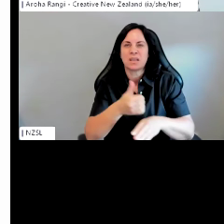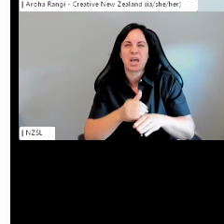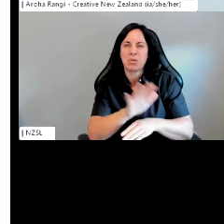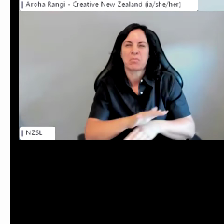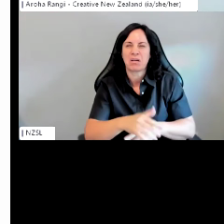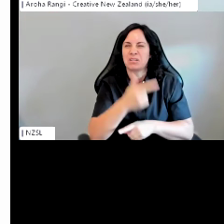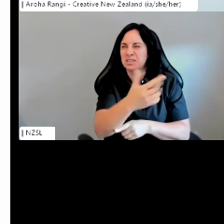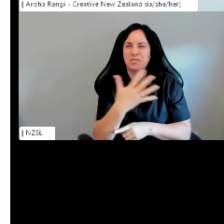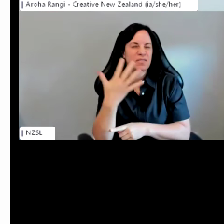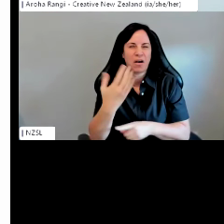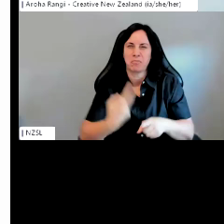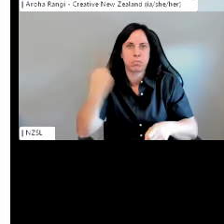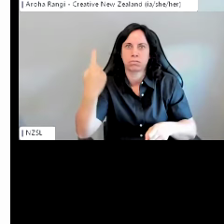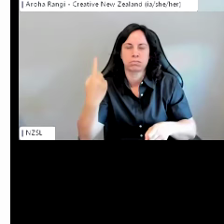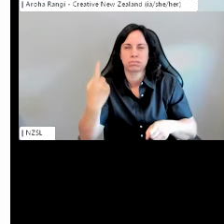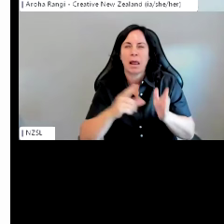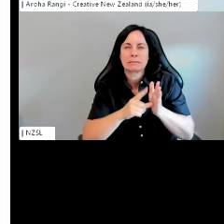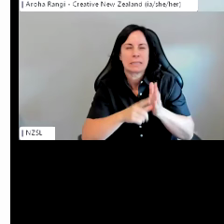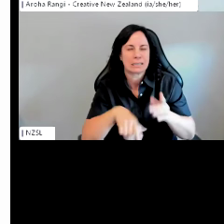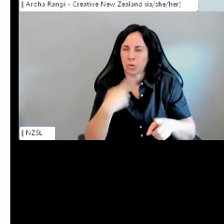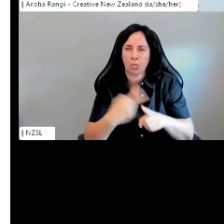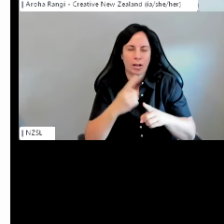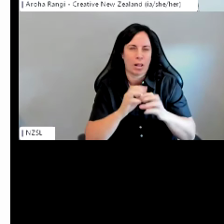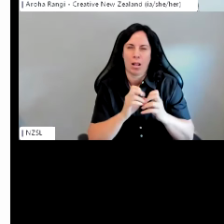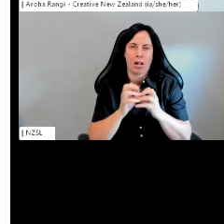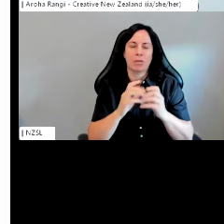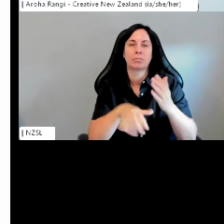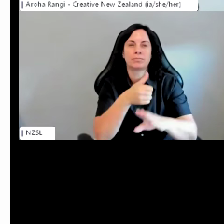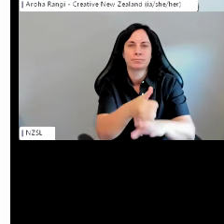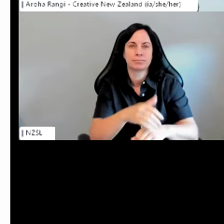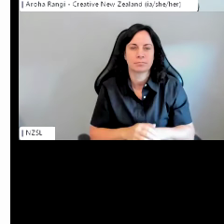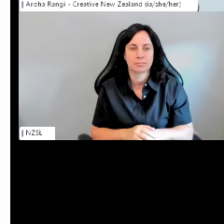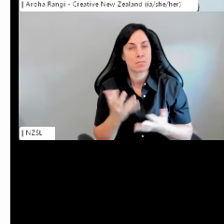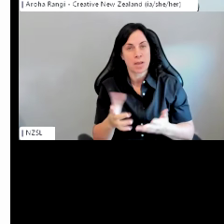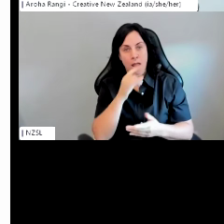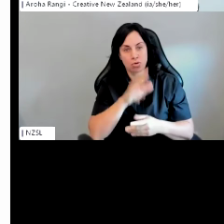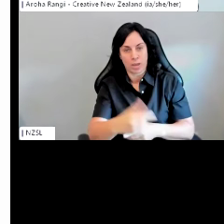have a go at this. Uh, it is fun. Um, so if you'd either do it now while I'm speaking or or or do it